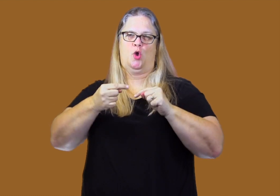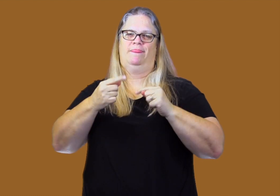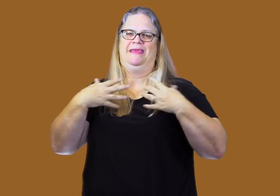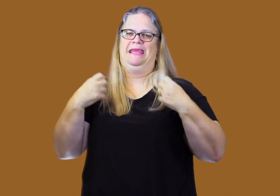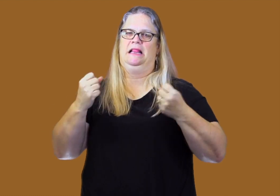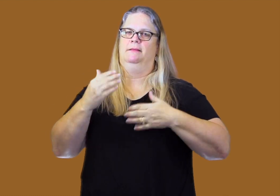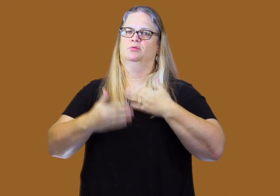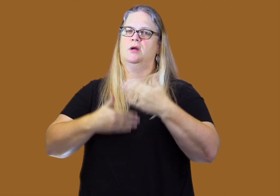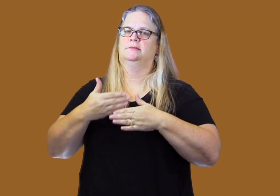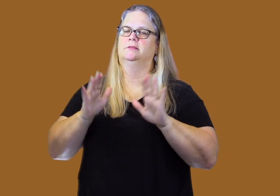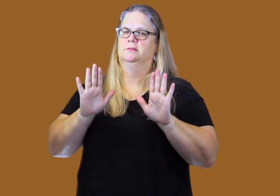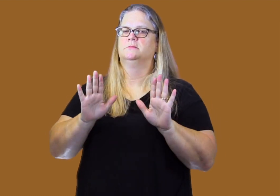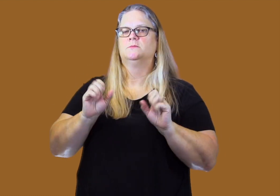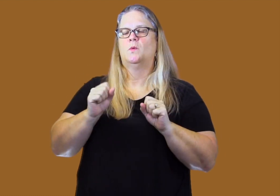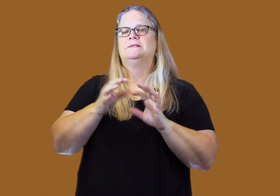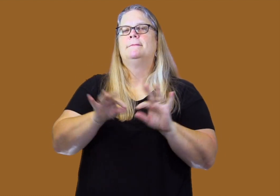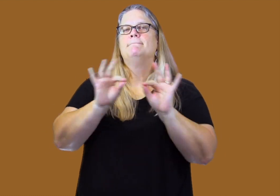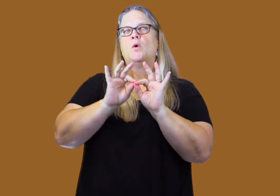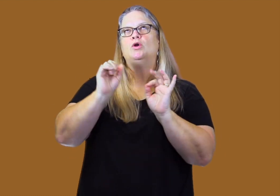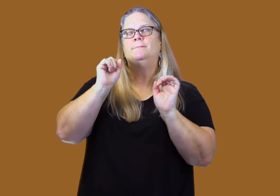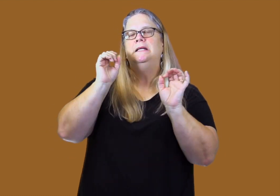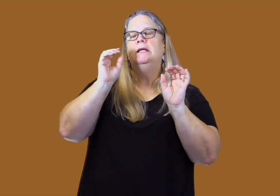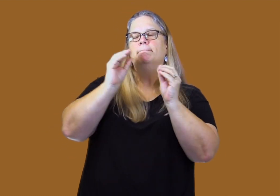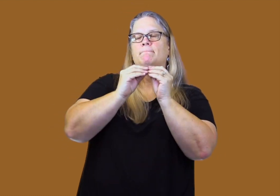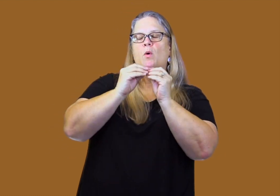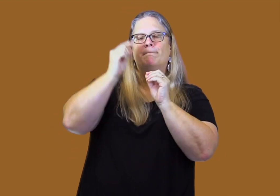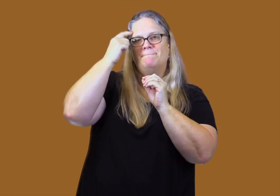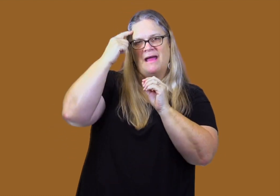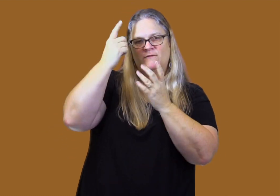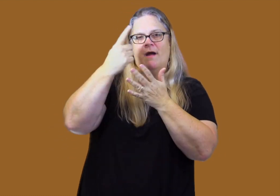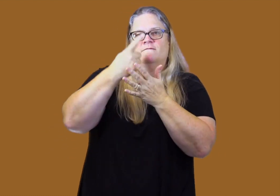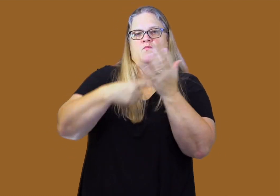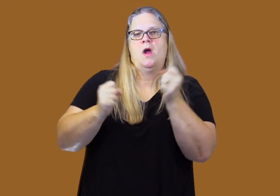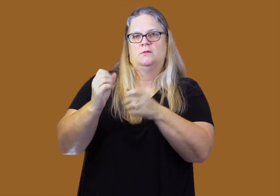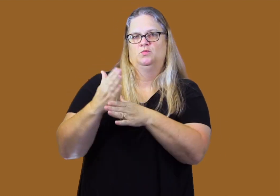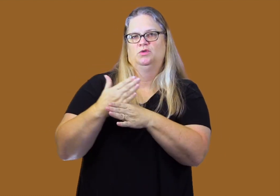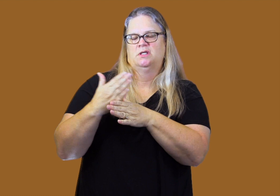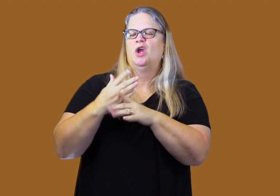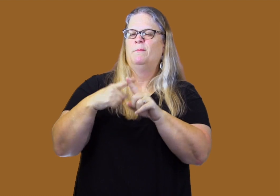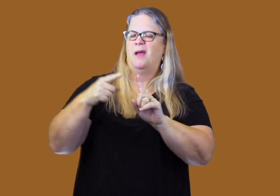We don't want to hurt the healing process. It's important to be very mindful of what we share,